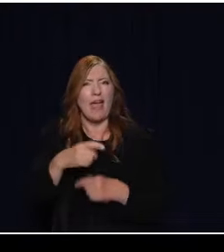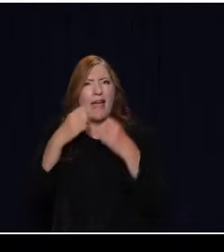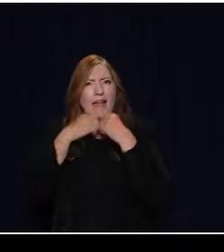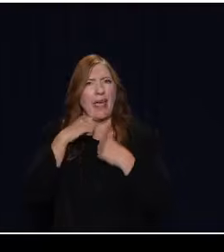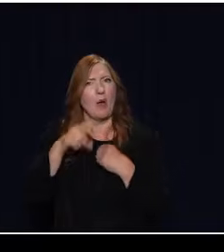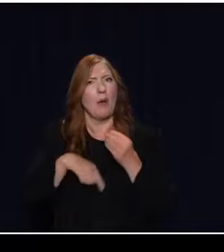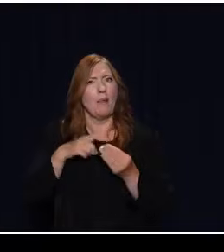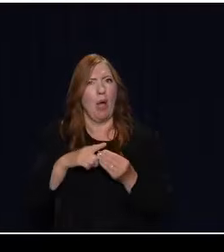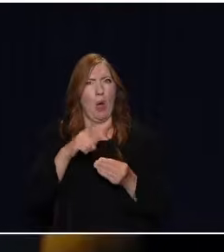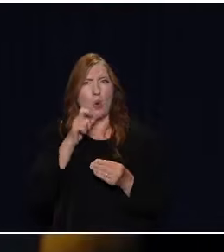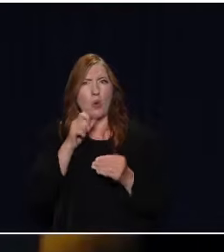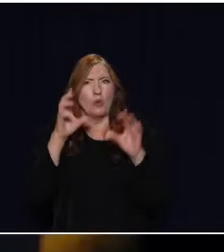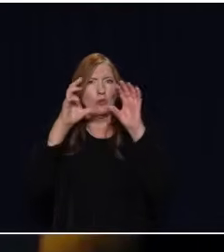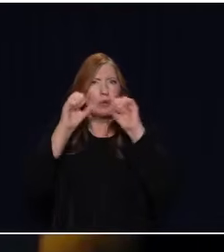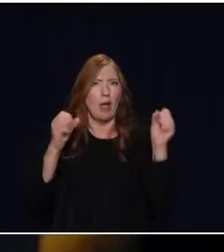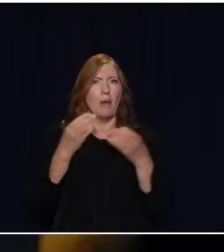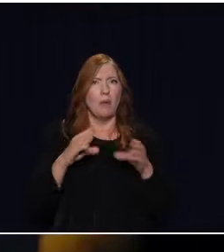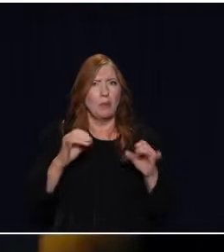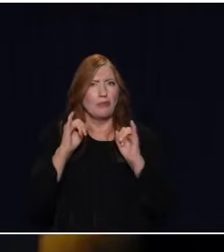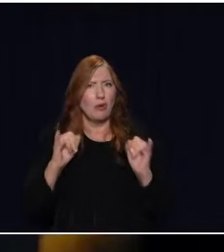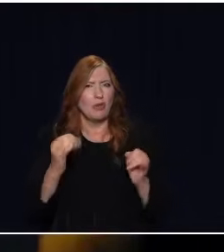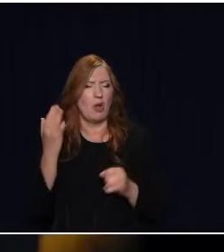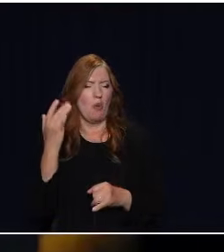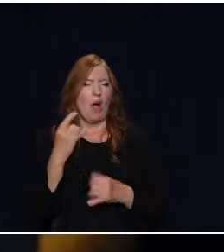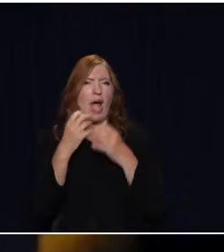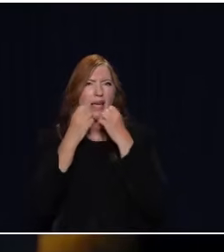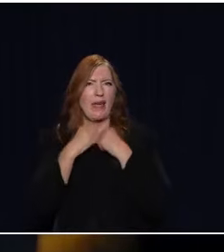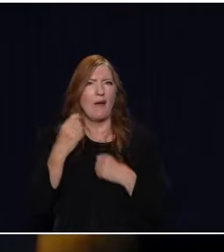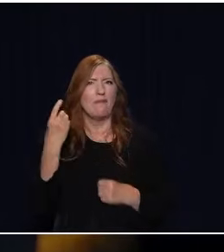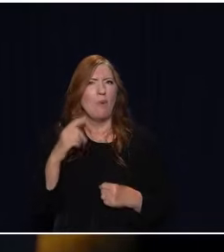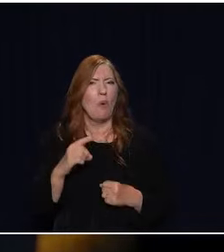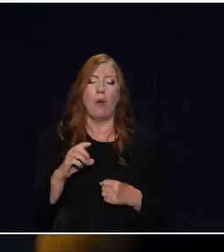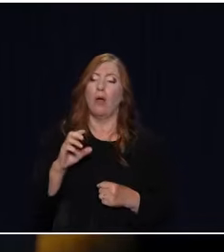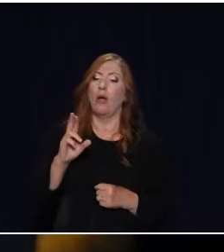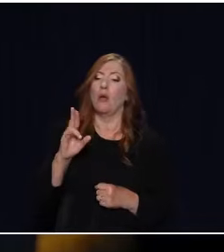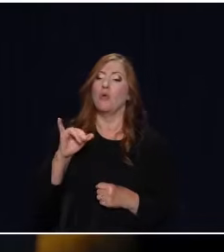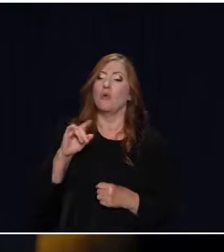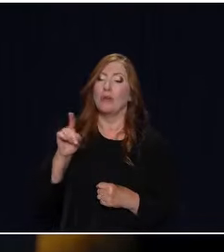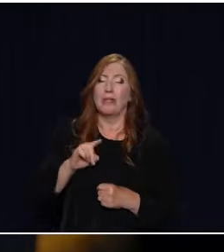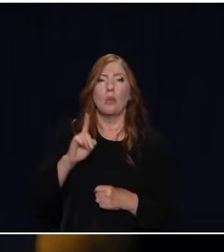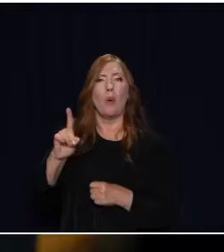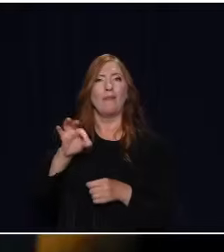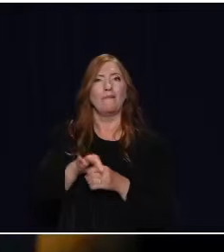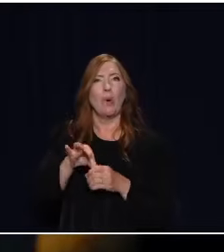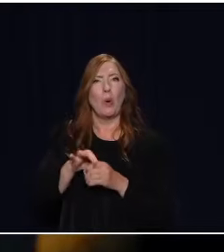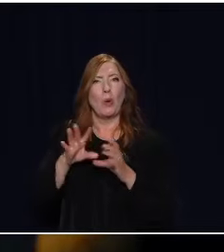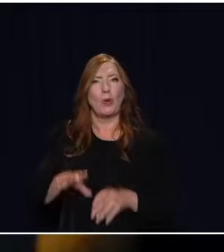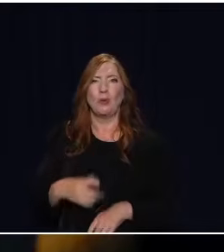SCHOOL ANYMORE, WHY SHOULD THEY CARE ABOUT WHO IS IN THIS POSITION? DR. RUIZ, WE WILL START WITH